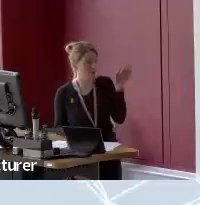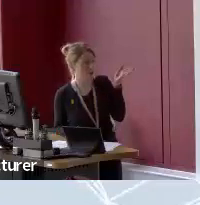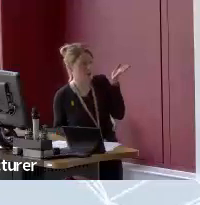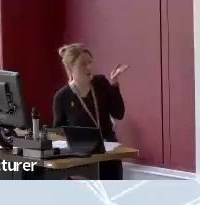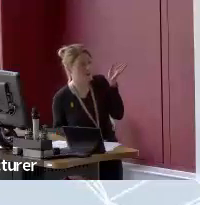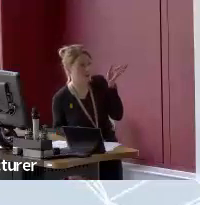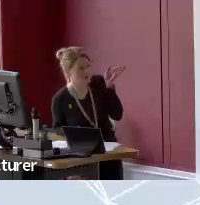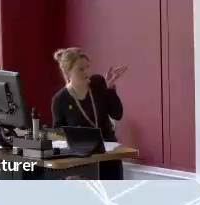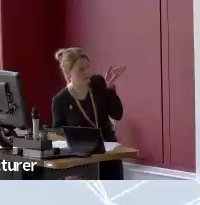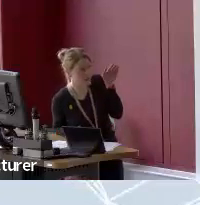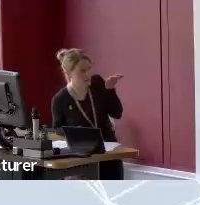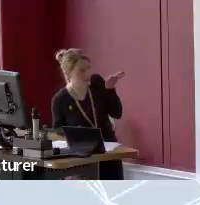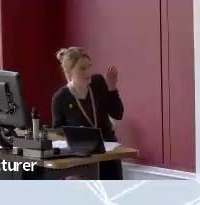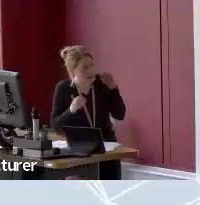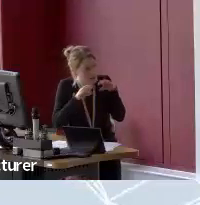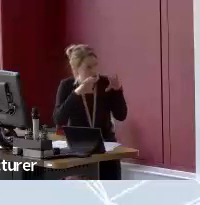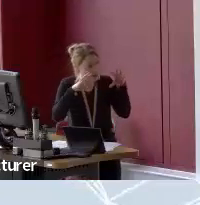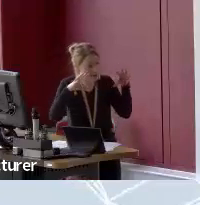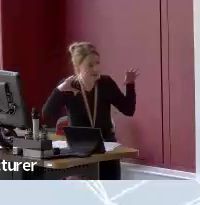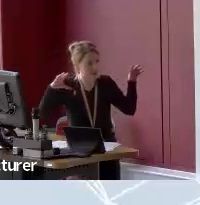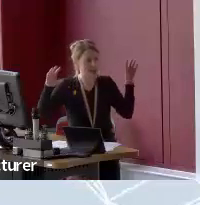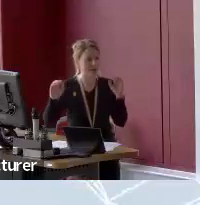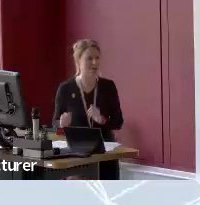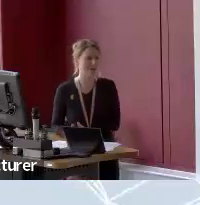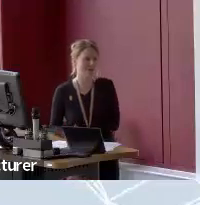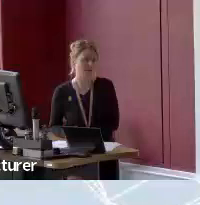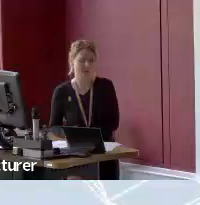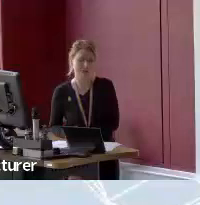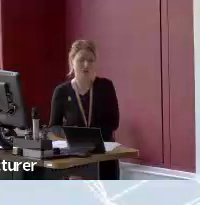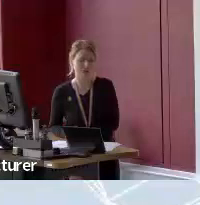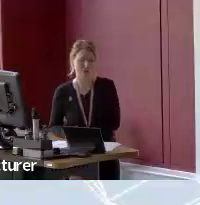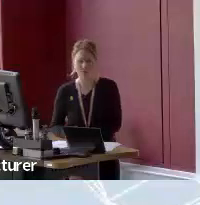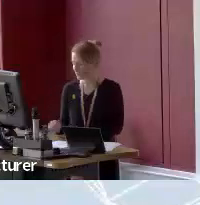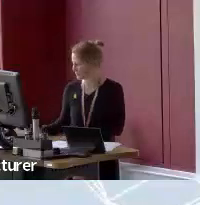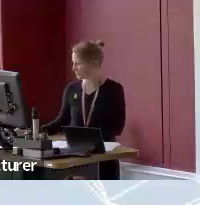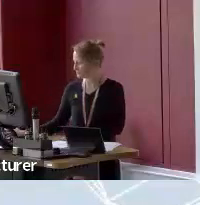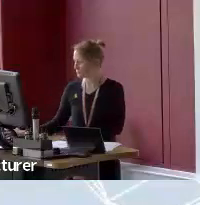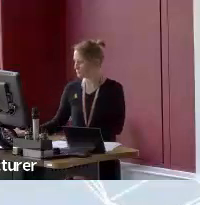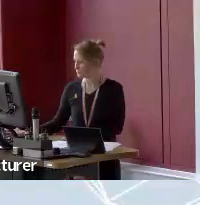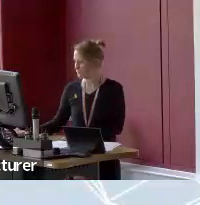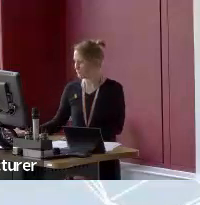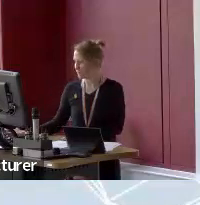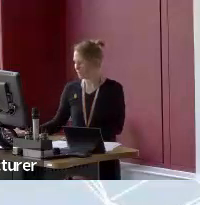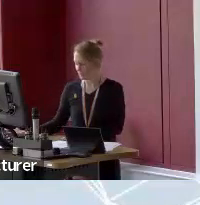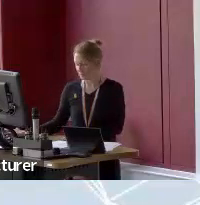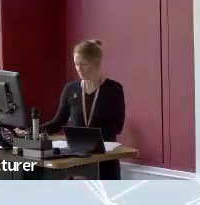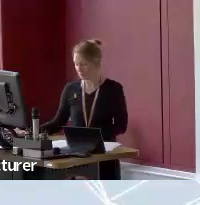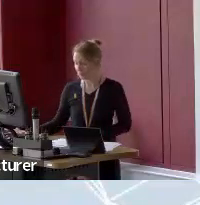available. There and kind of rippling out from there you can find lots of information. I am